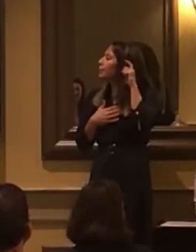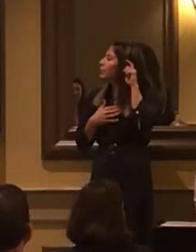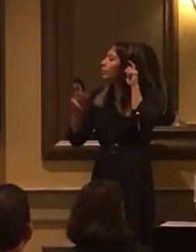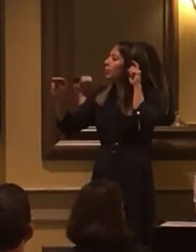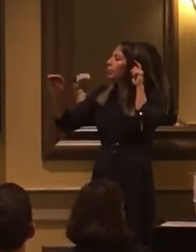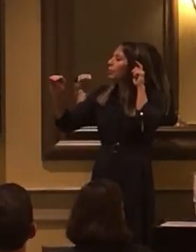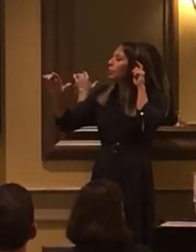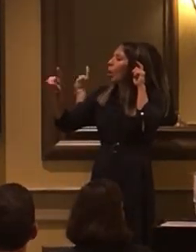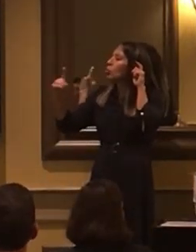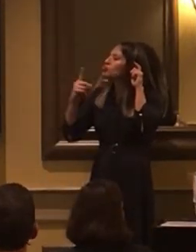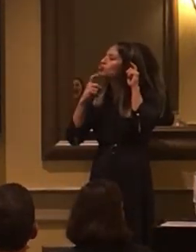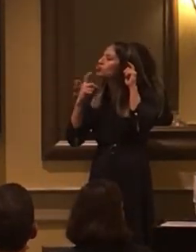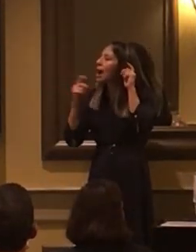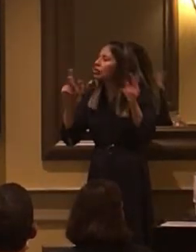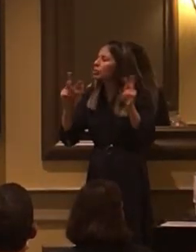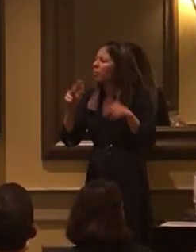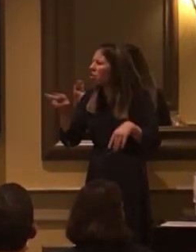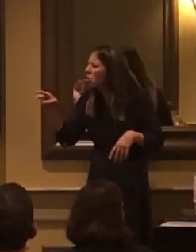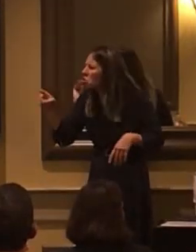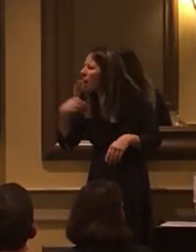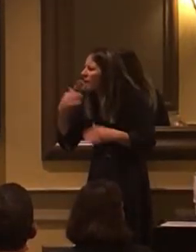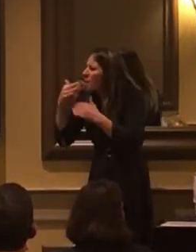So they always think like I have blood in my ears. So when they ask that,